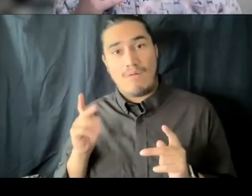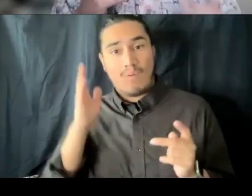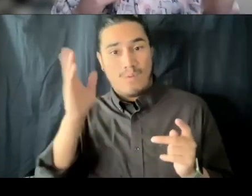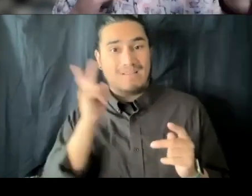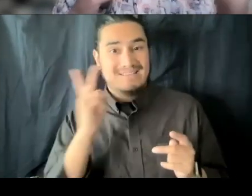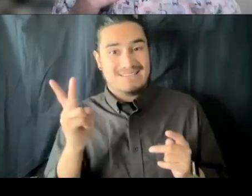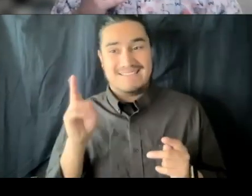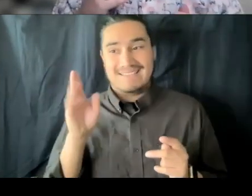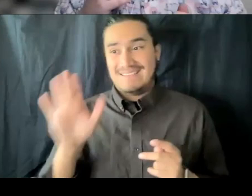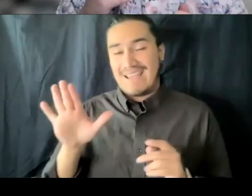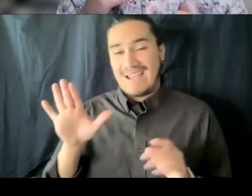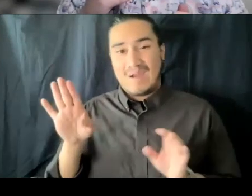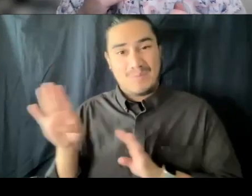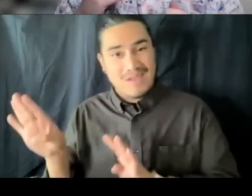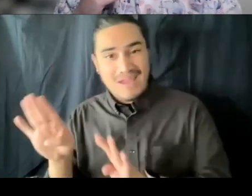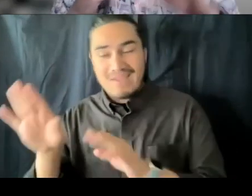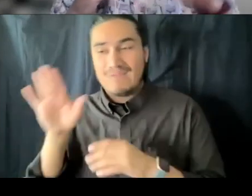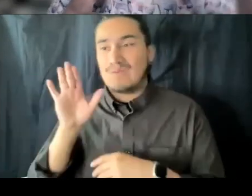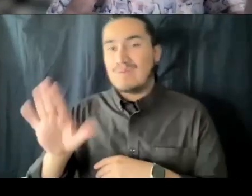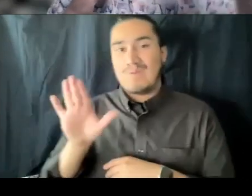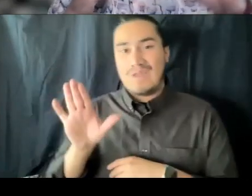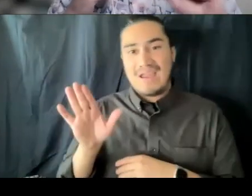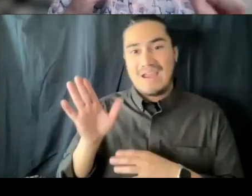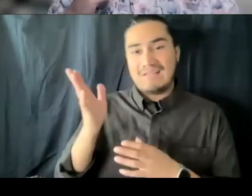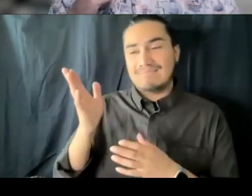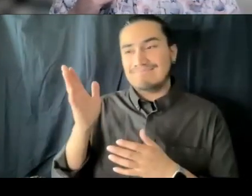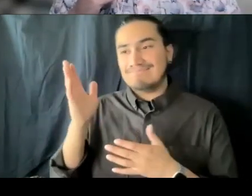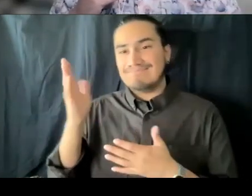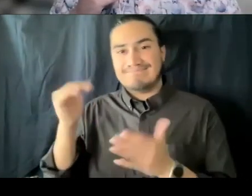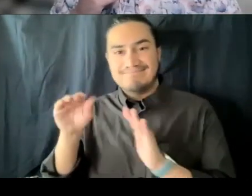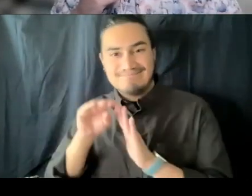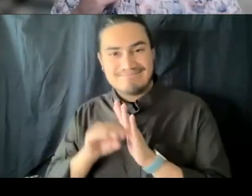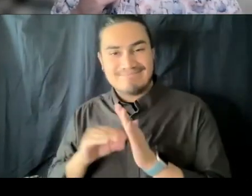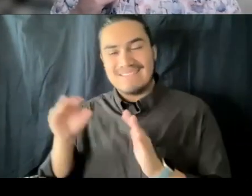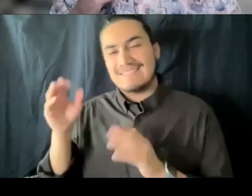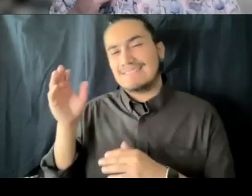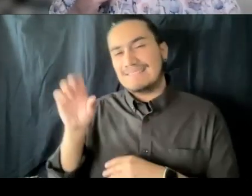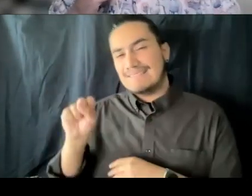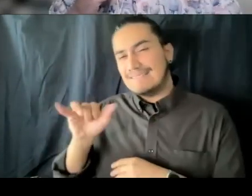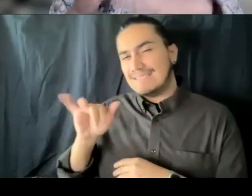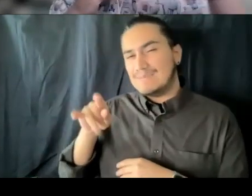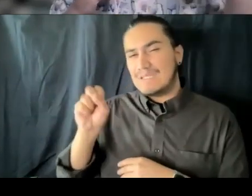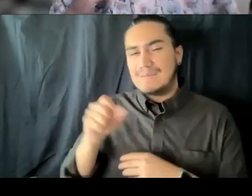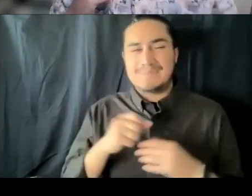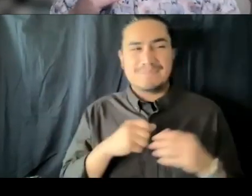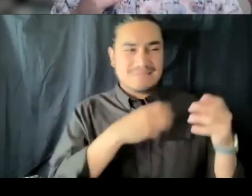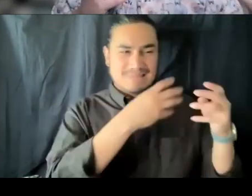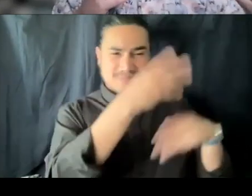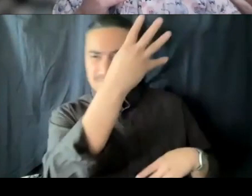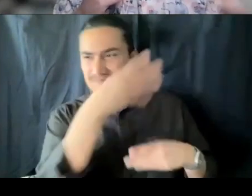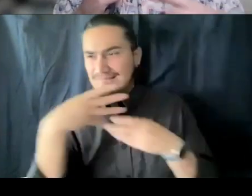behaviors, experiences that people have and do their best to kind of figure that out, the list of symptoms